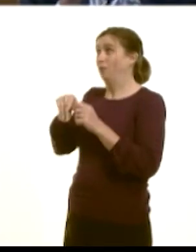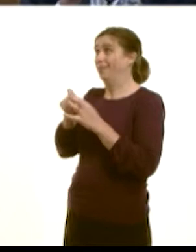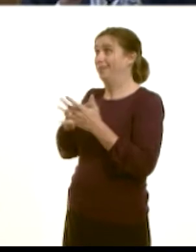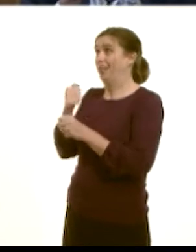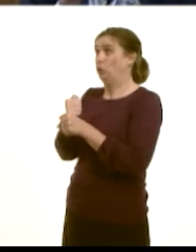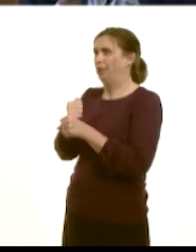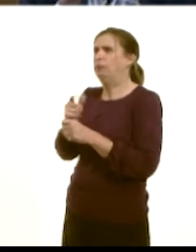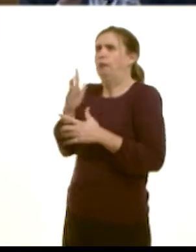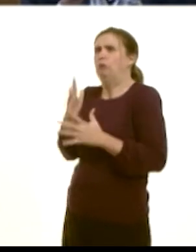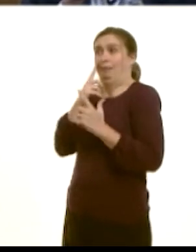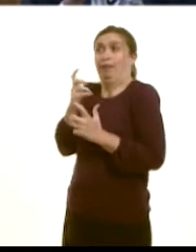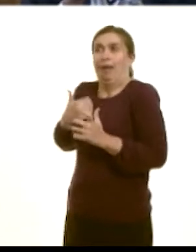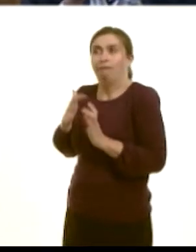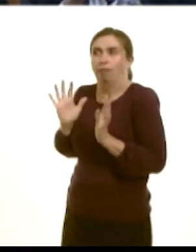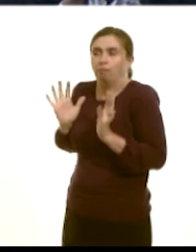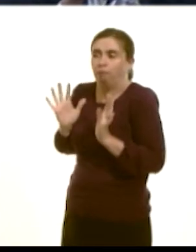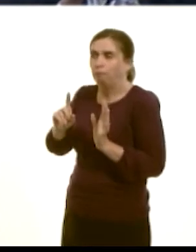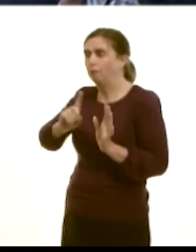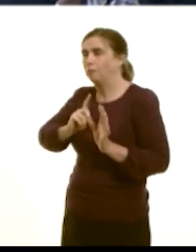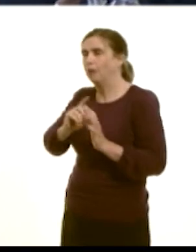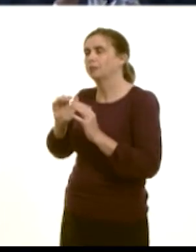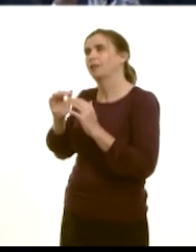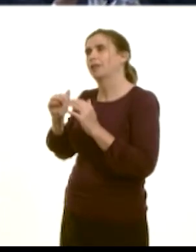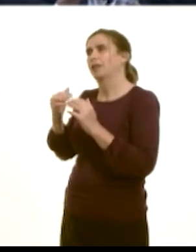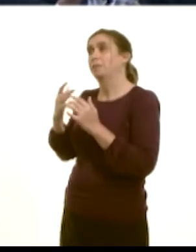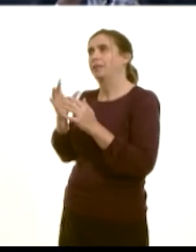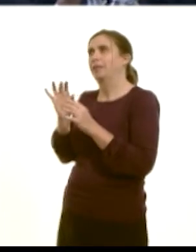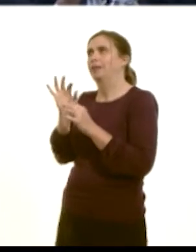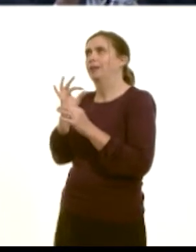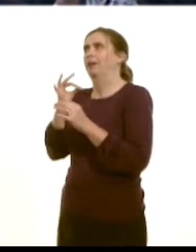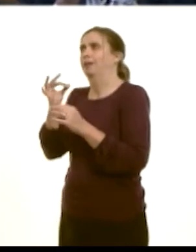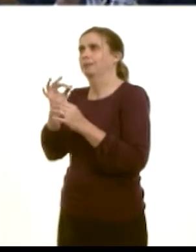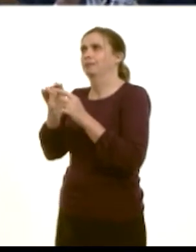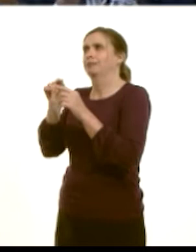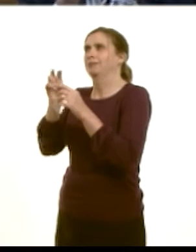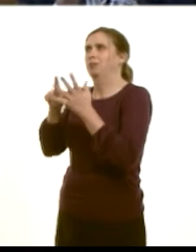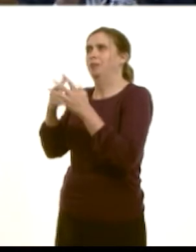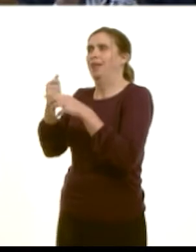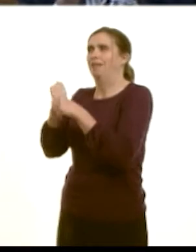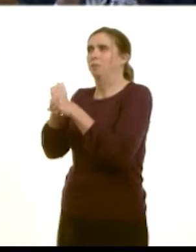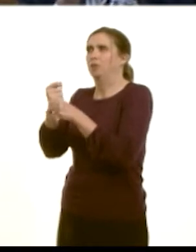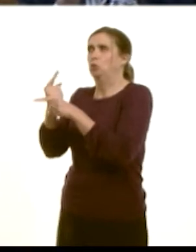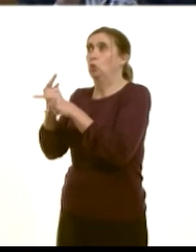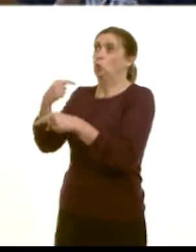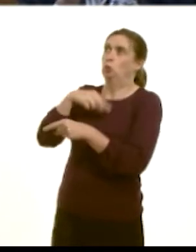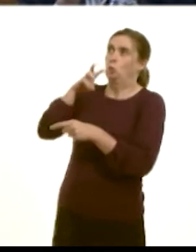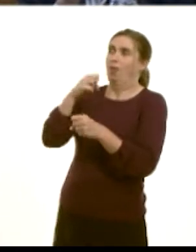If someone was invited in the House of Commons to get the UK Government to talk to the Welsh Government, the answer might be quite short.